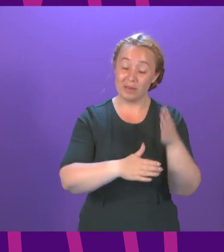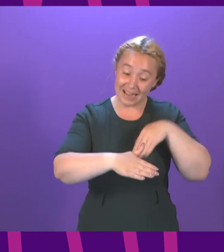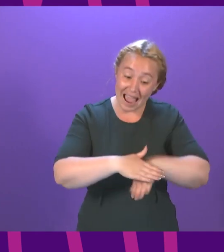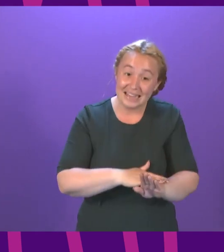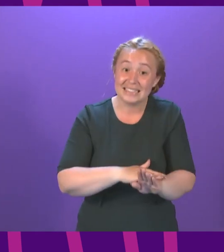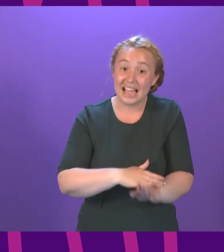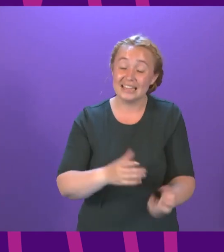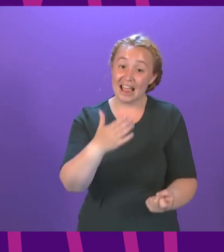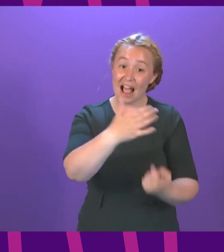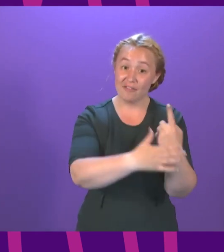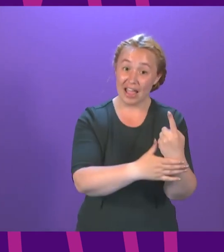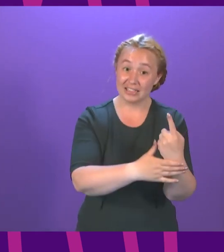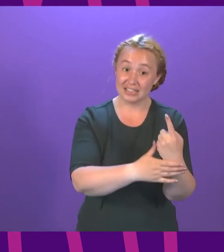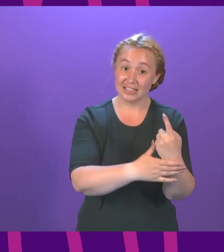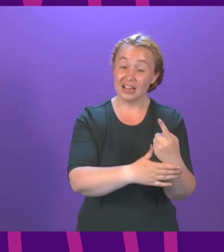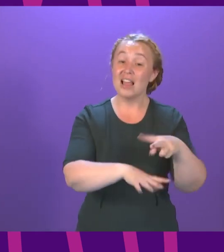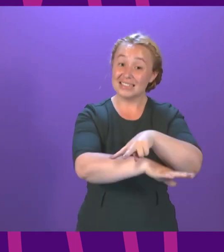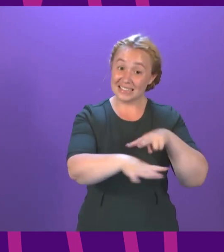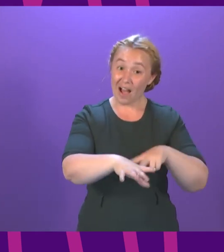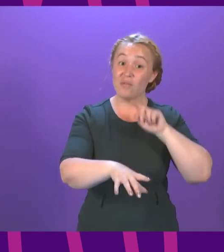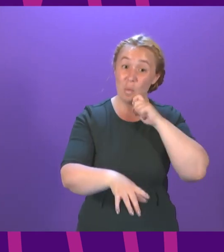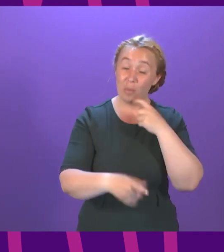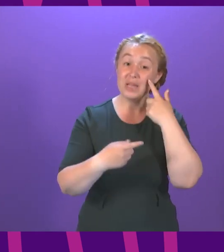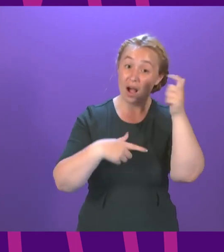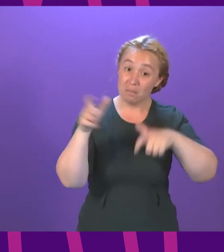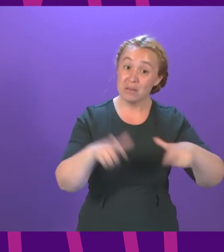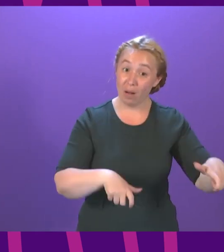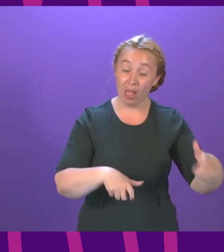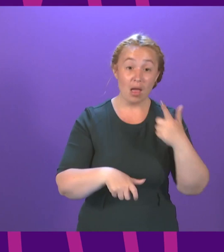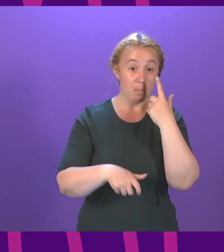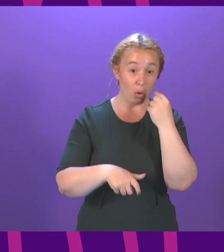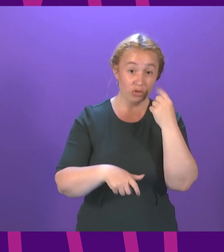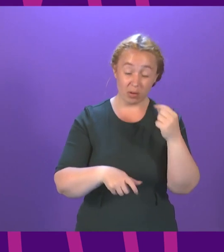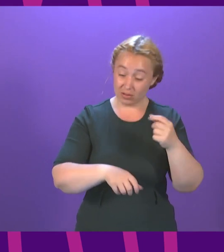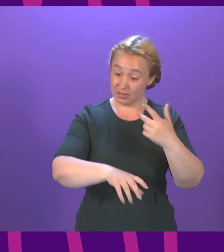are likely to be largely staffed by young people and which could become super-spreader events? I—